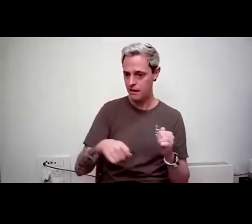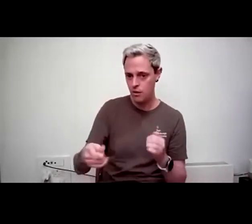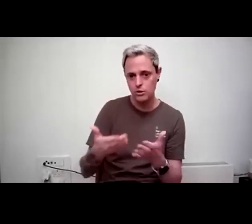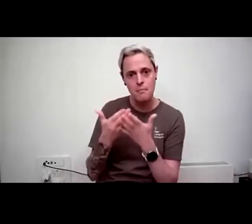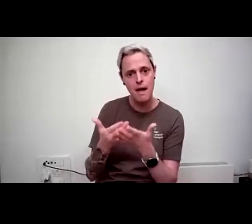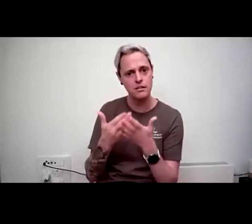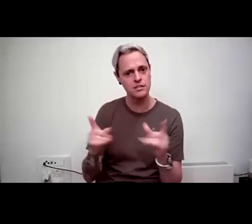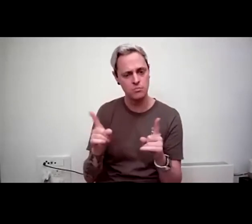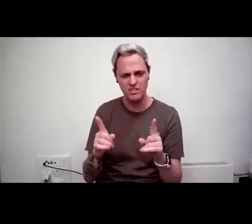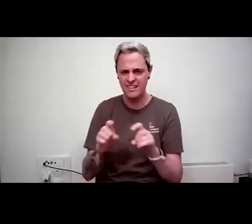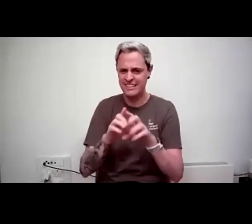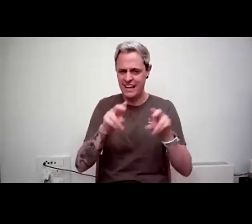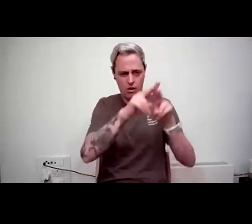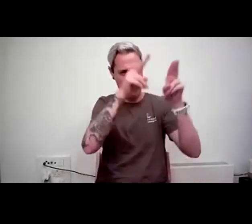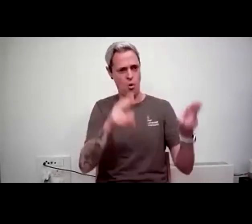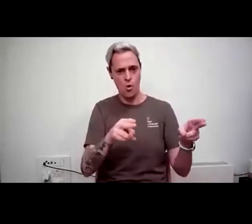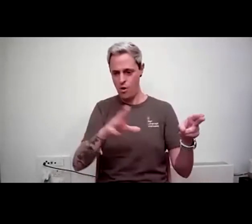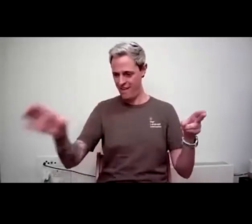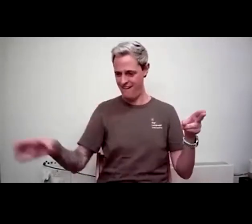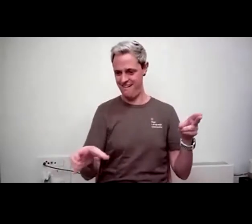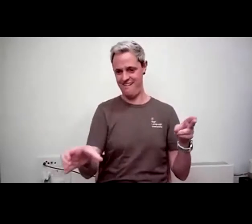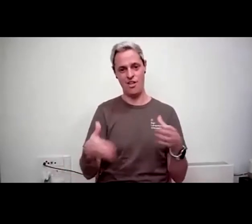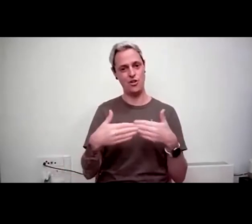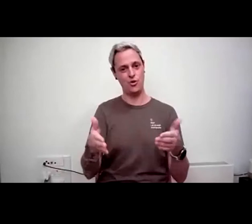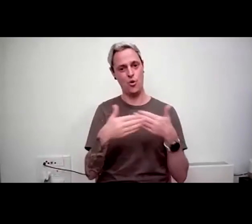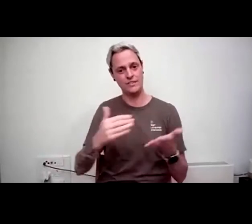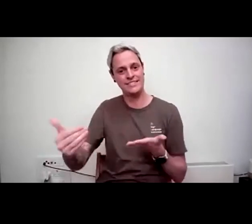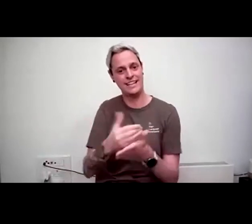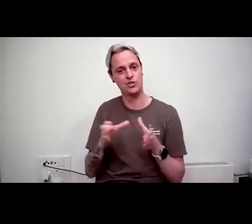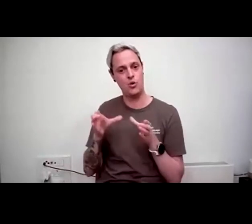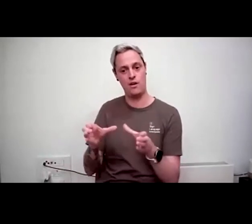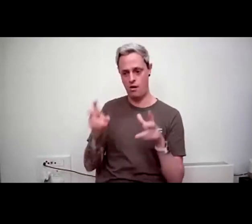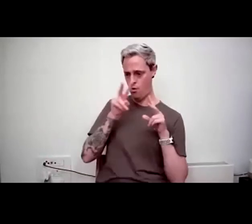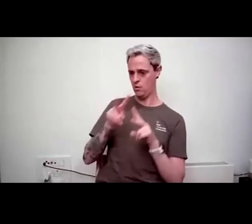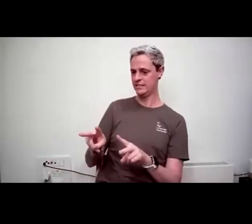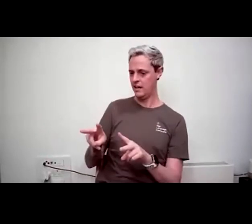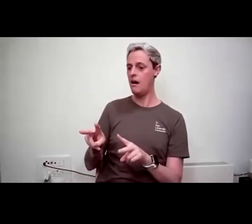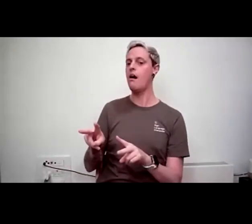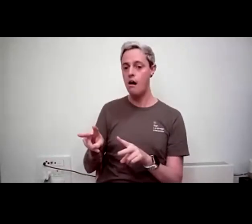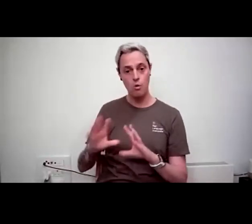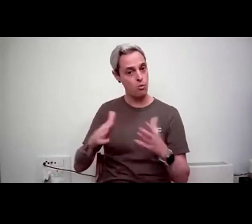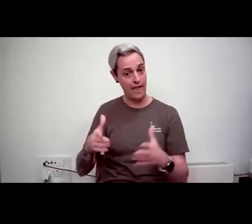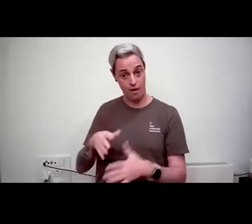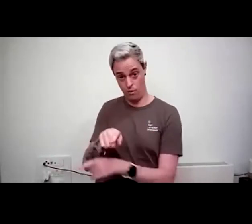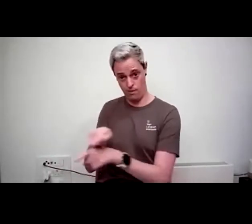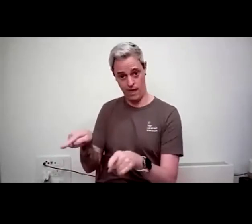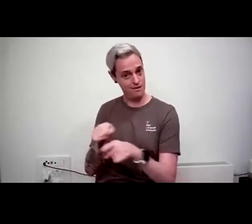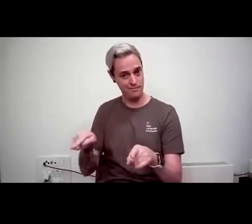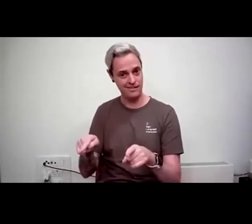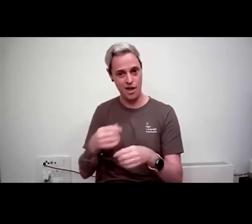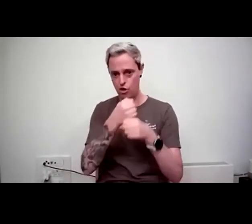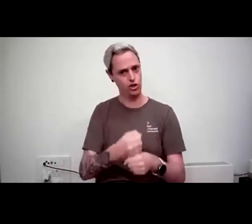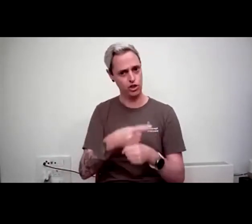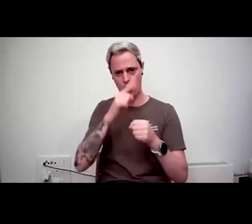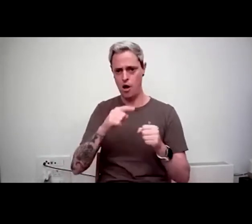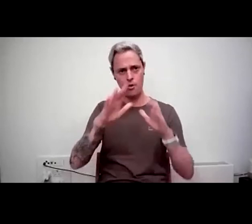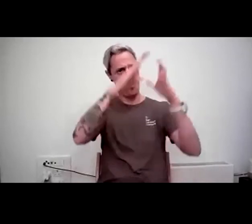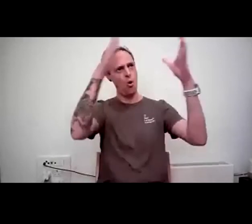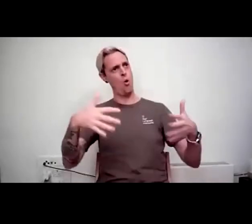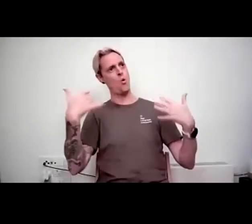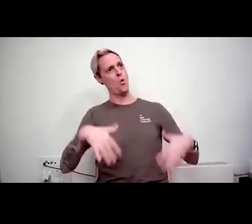“as fixtures and splendid ornaments at the doors of the sanctuary” without which the church, quote, “would not attain its full stature.”